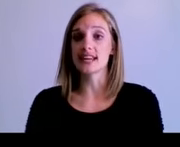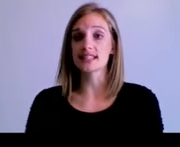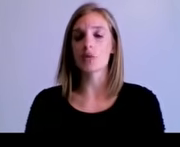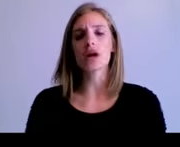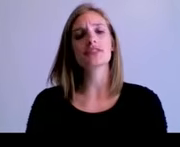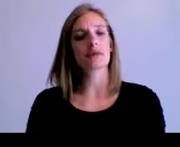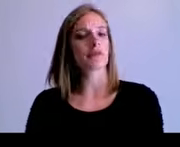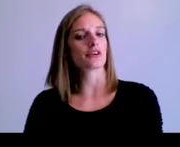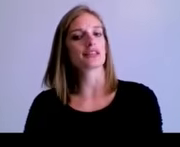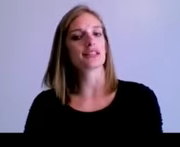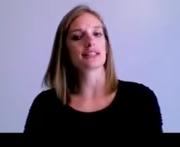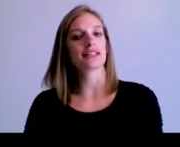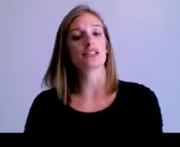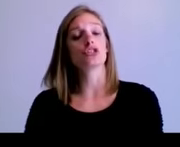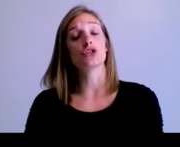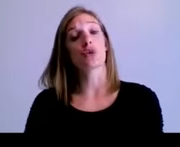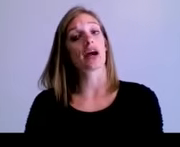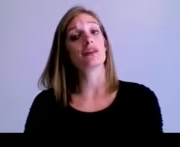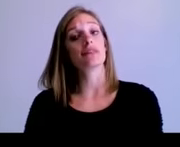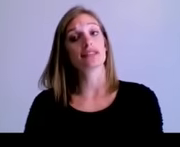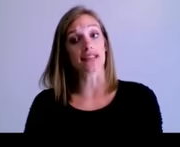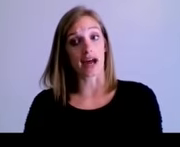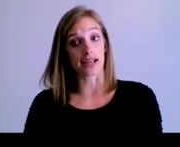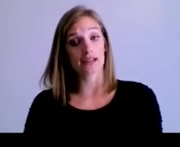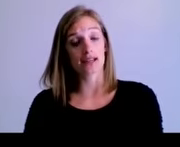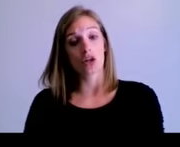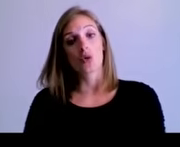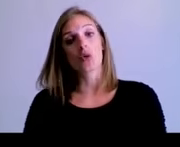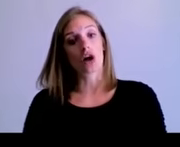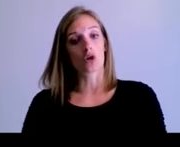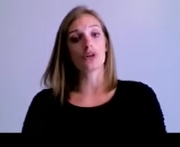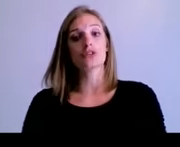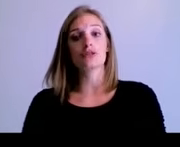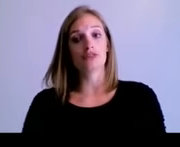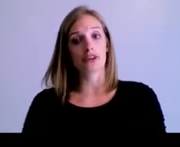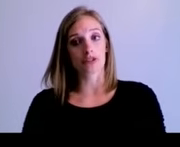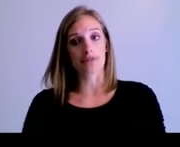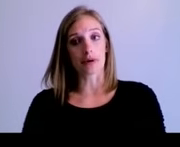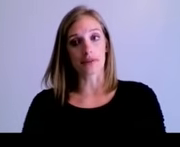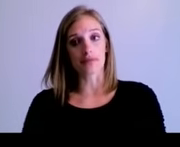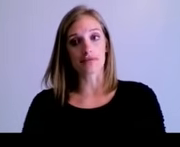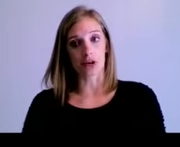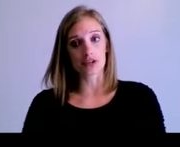While some of our cities and states do have a sign, we are going to fingerspell them 1st